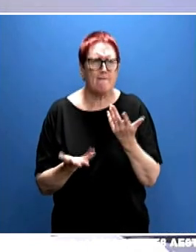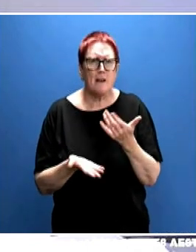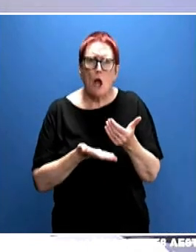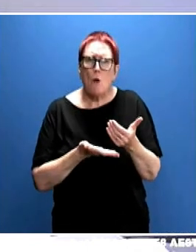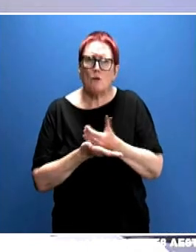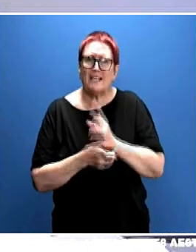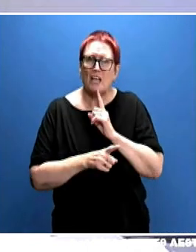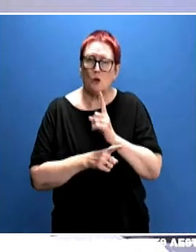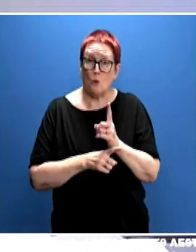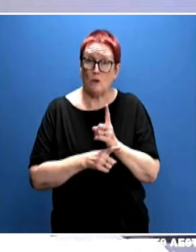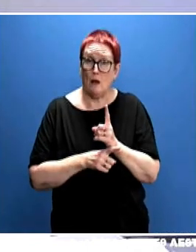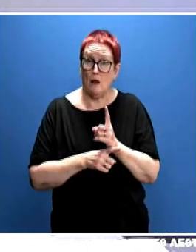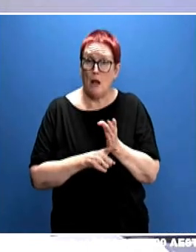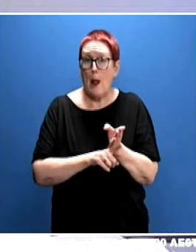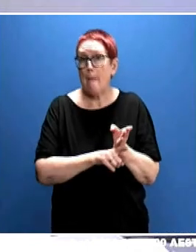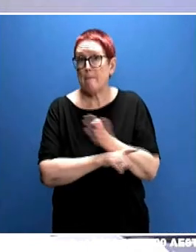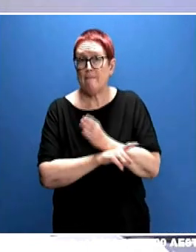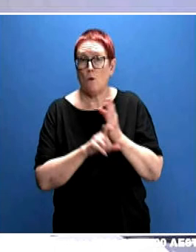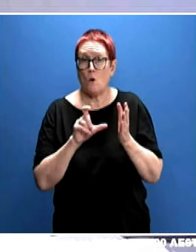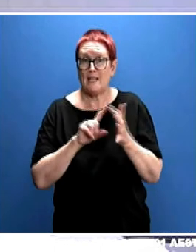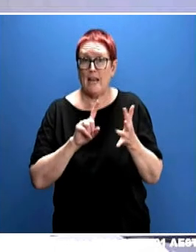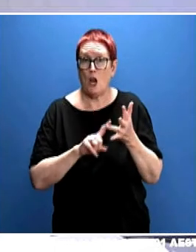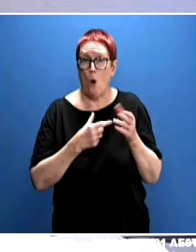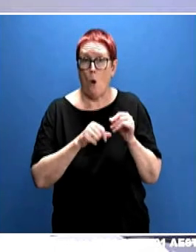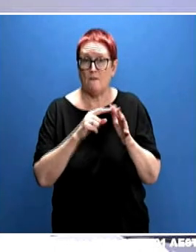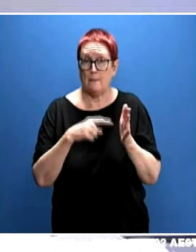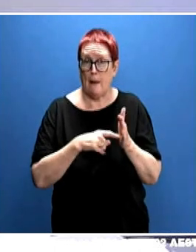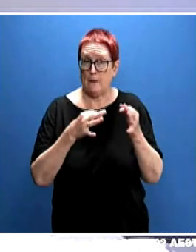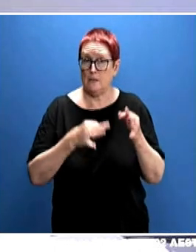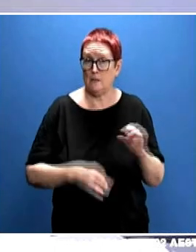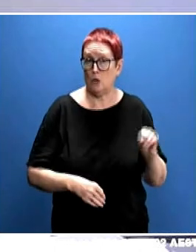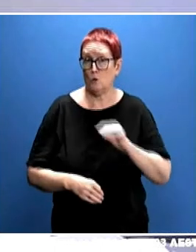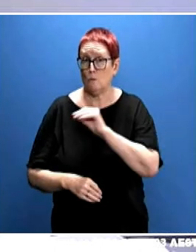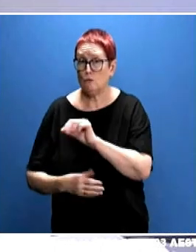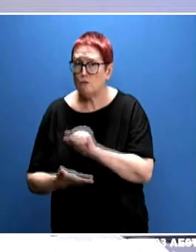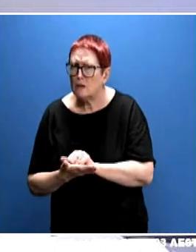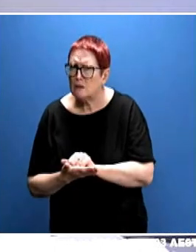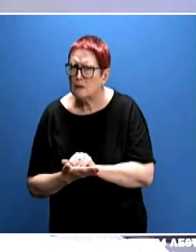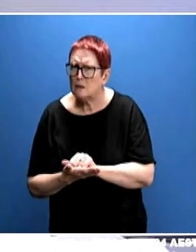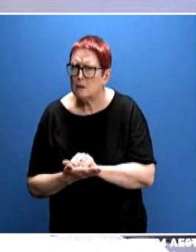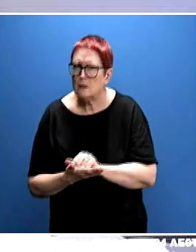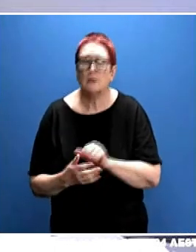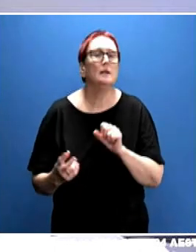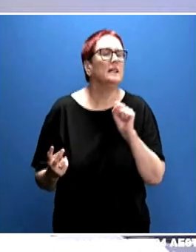before a decision by the CEO is made to put them into Secure Care; is that right? Yes.